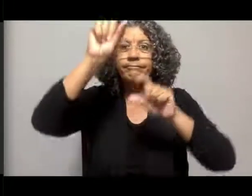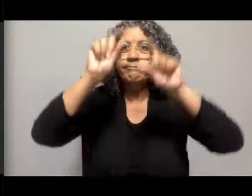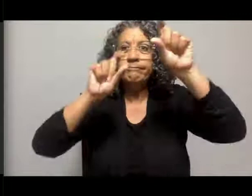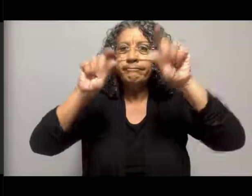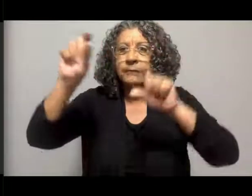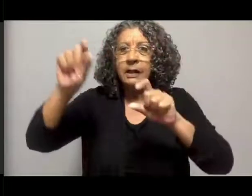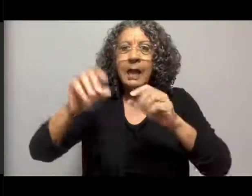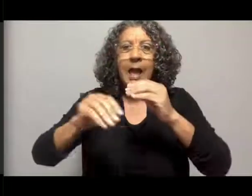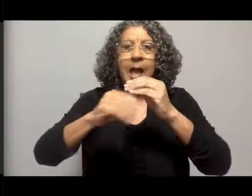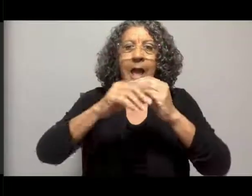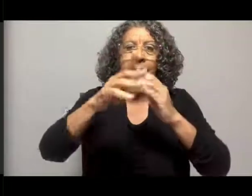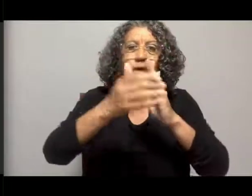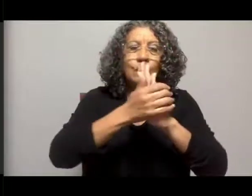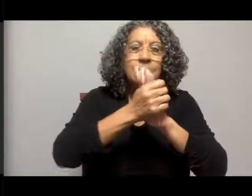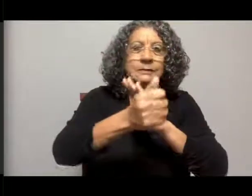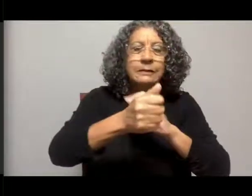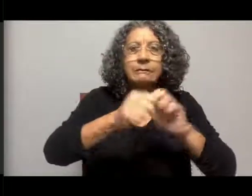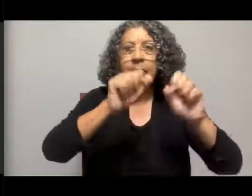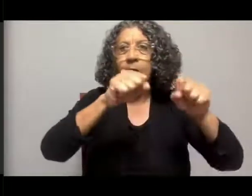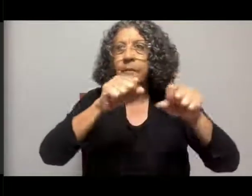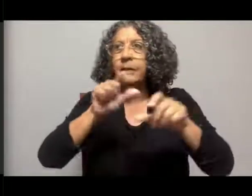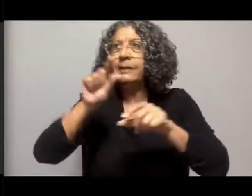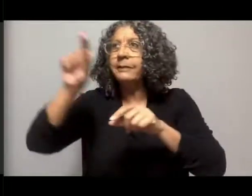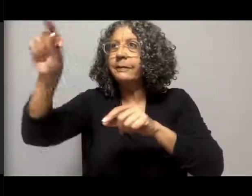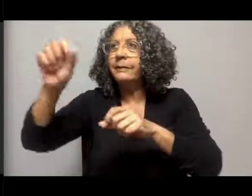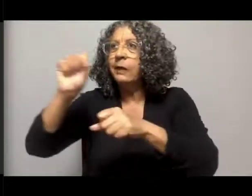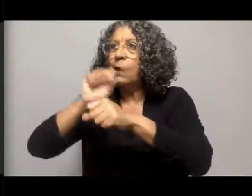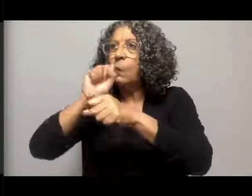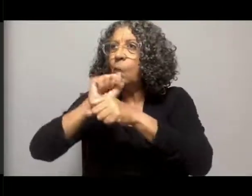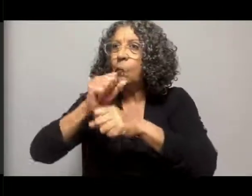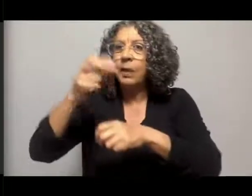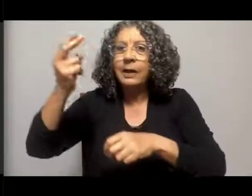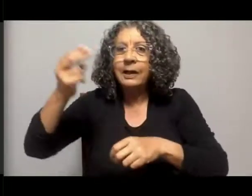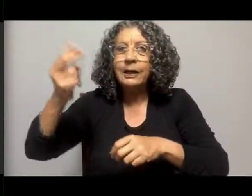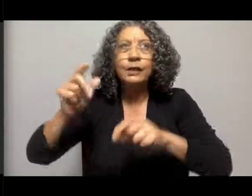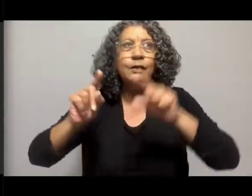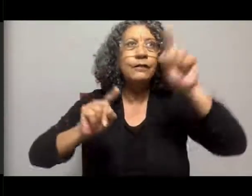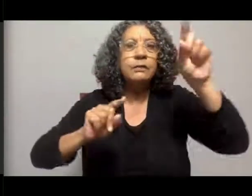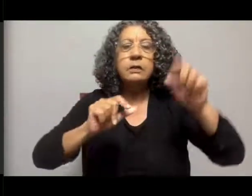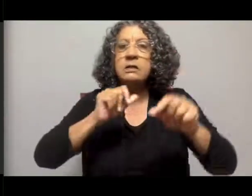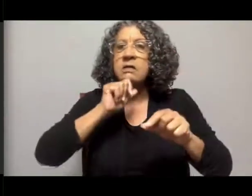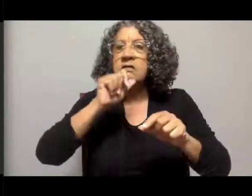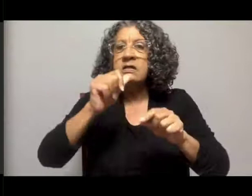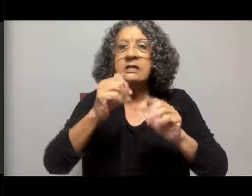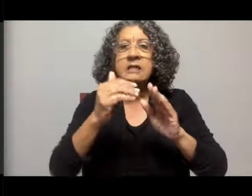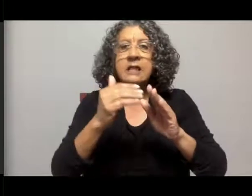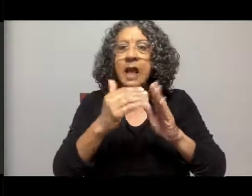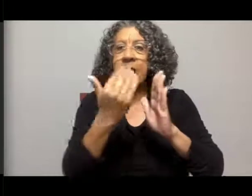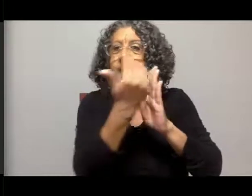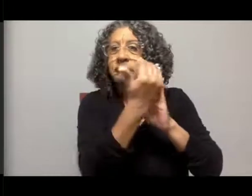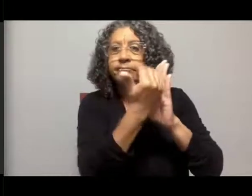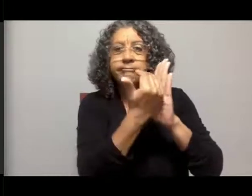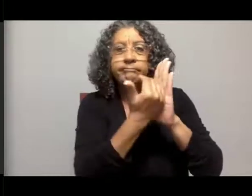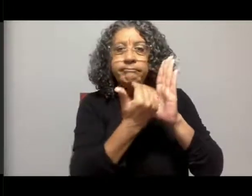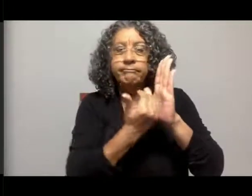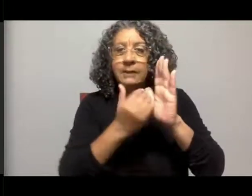you could place them at different places on the resume, like your skills or your work history.